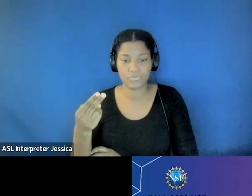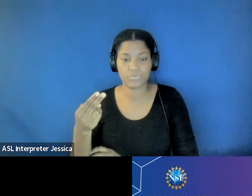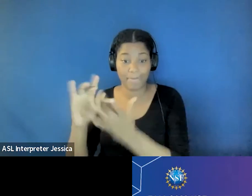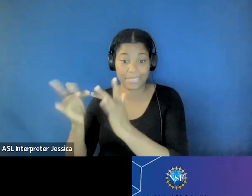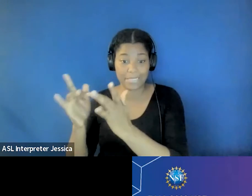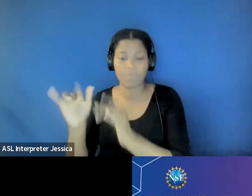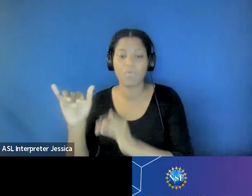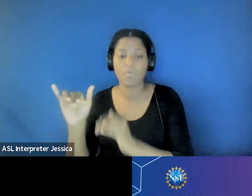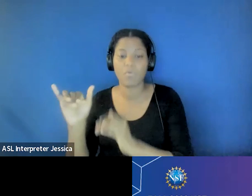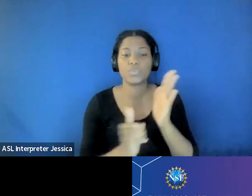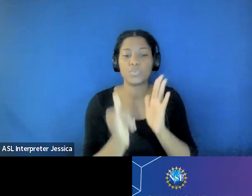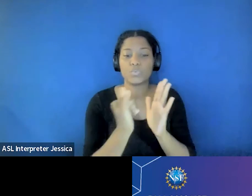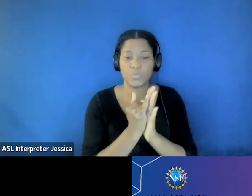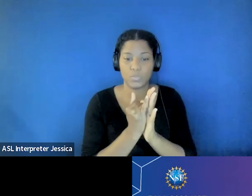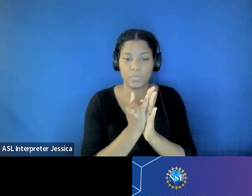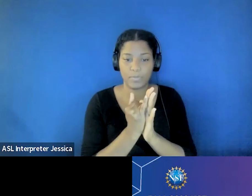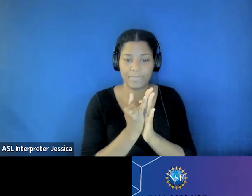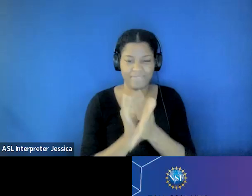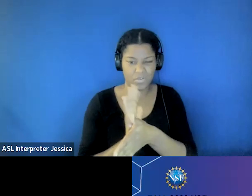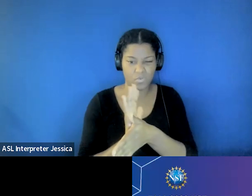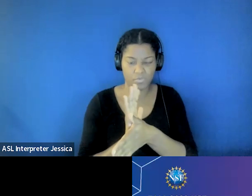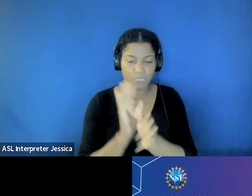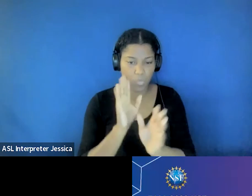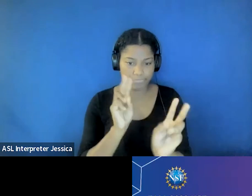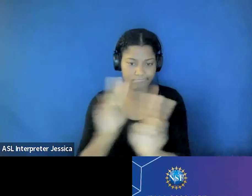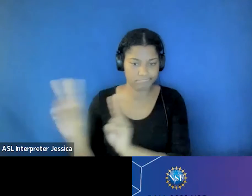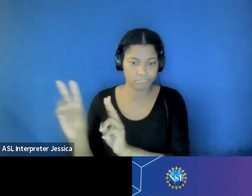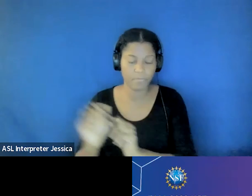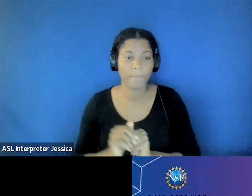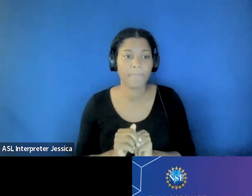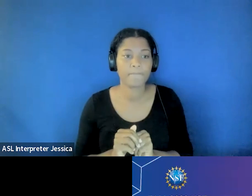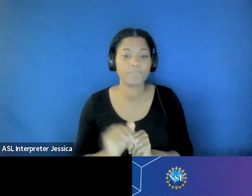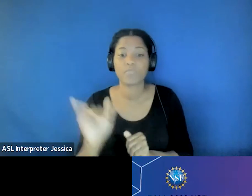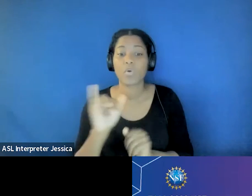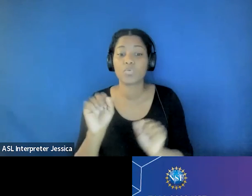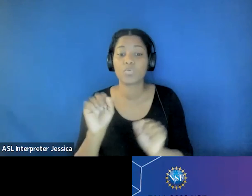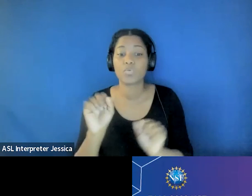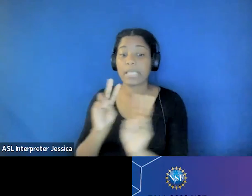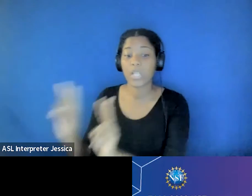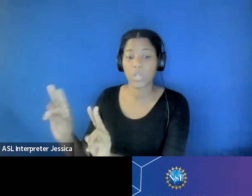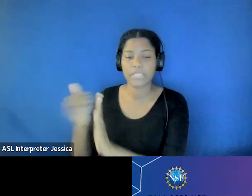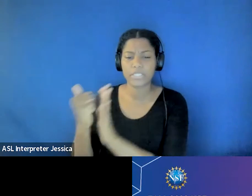And, before you go, just be sure to take a look at the agenda for tomorrow.